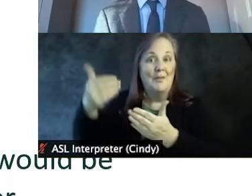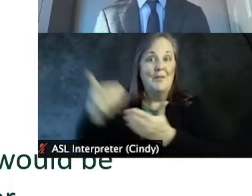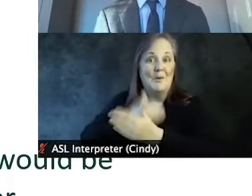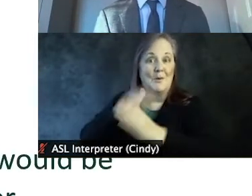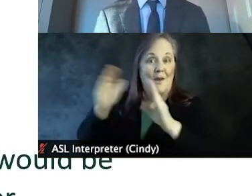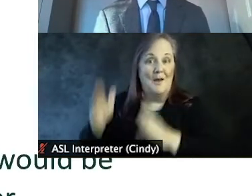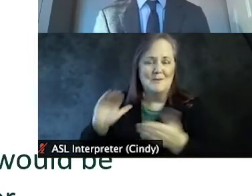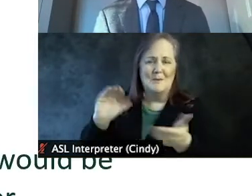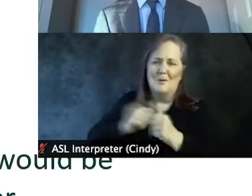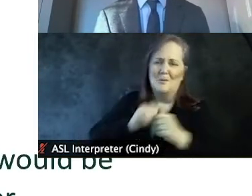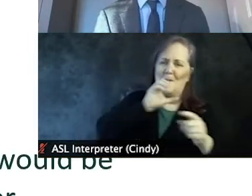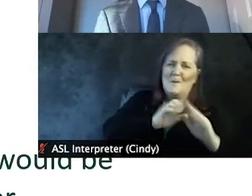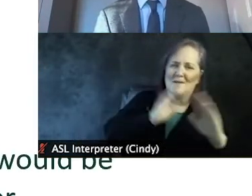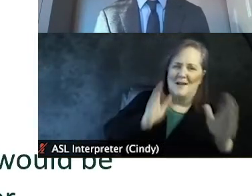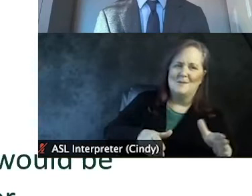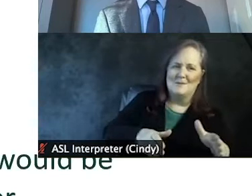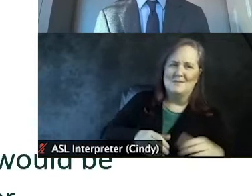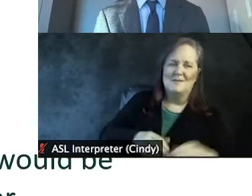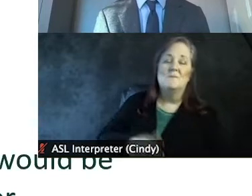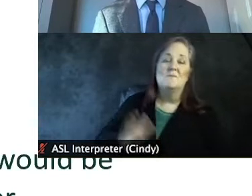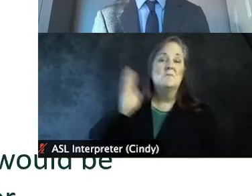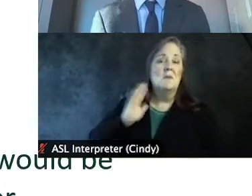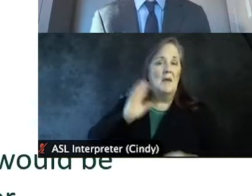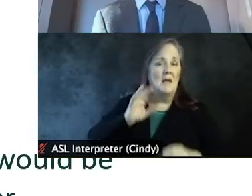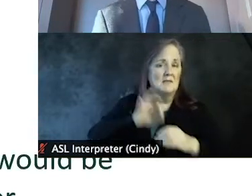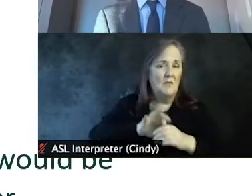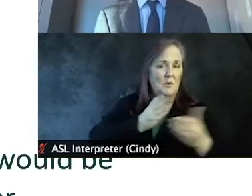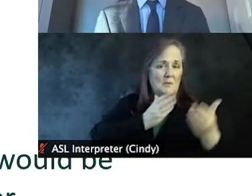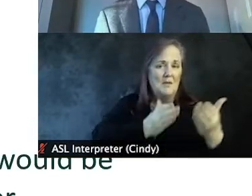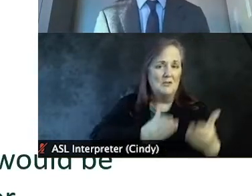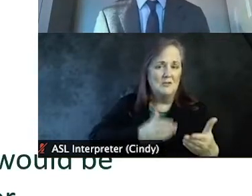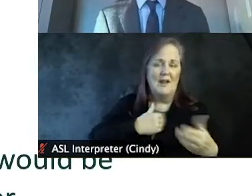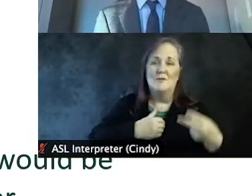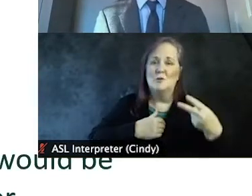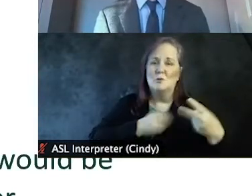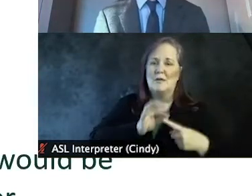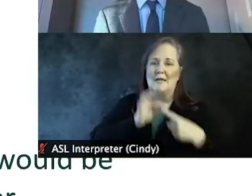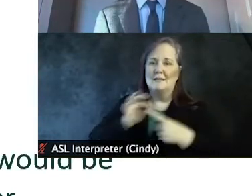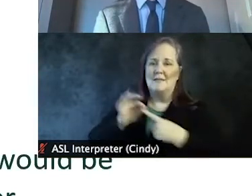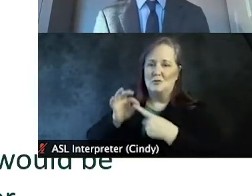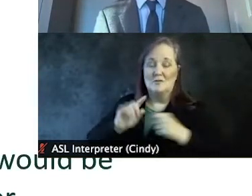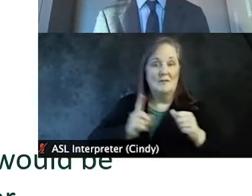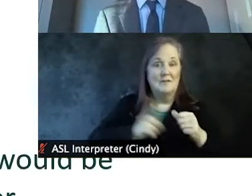First, Prop 19 would broaden in a few ways the exception for homeowners who are over 55, severely disabled